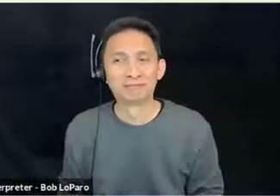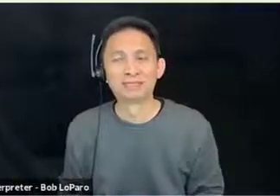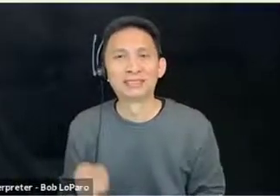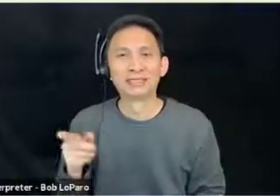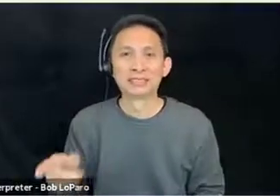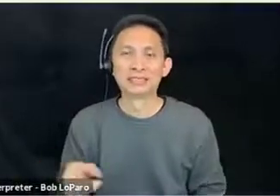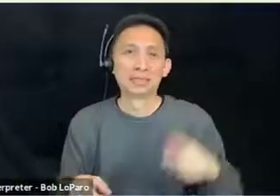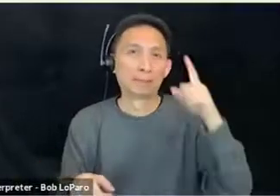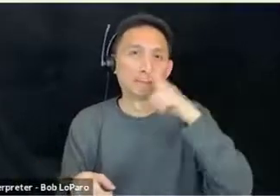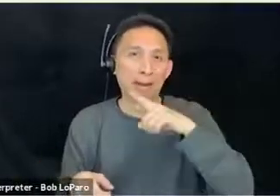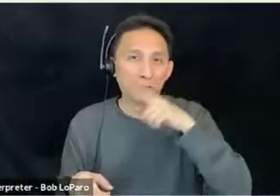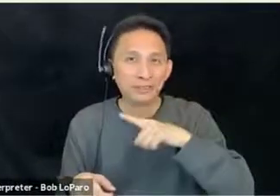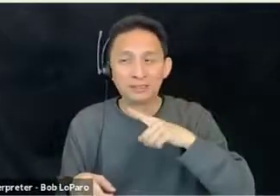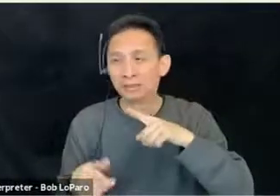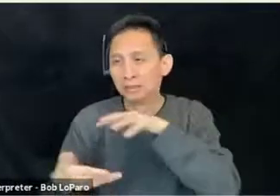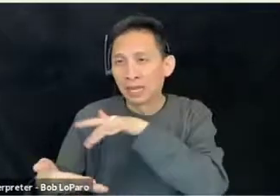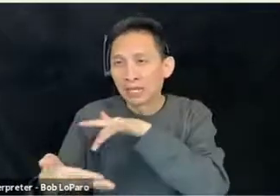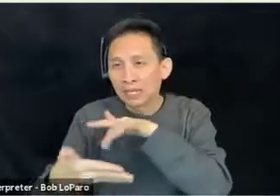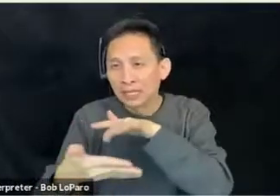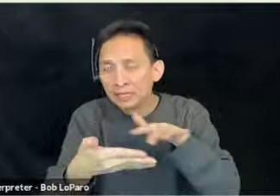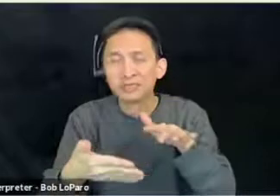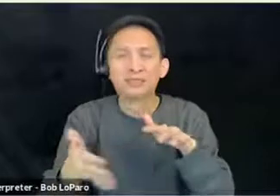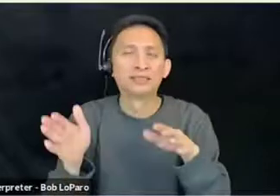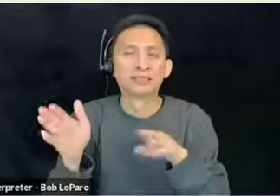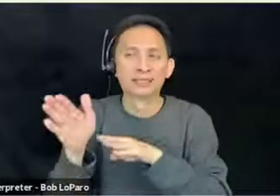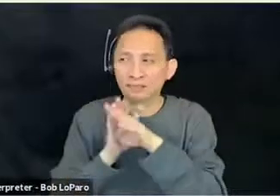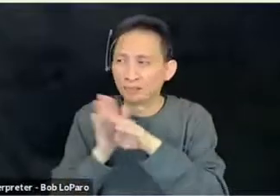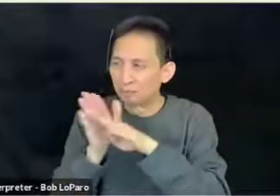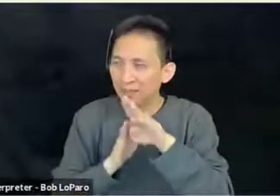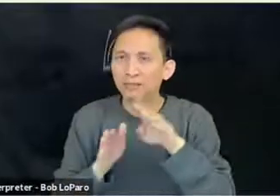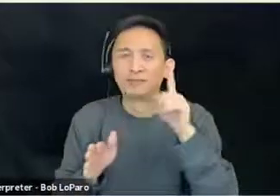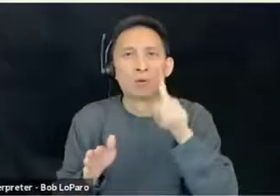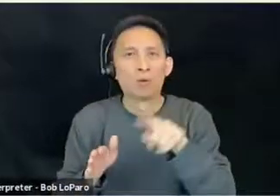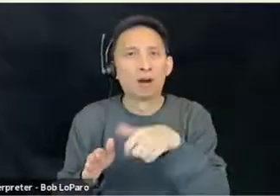our mouse studies, development of other mouse models,